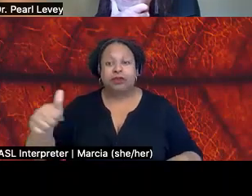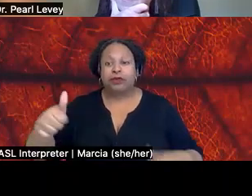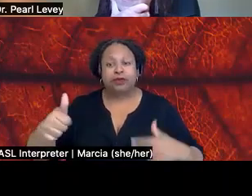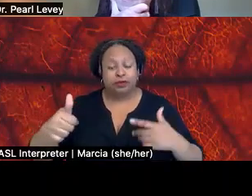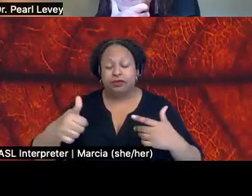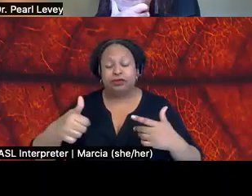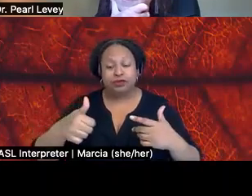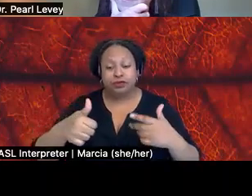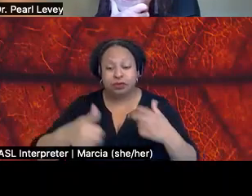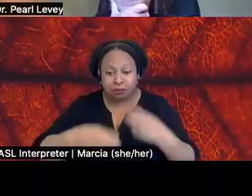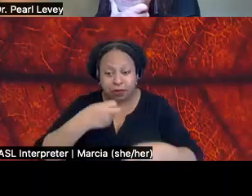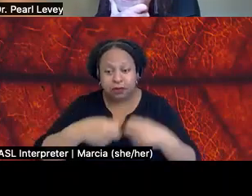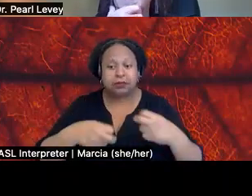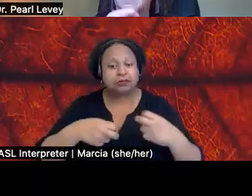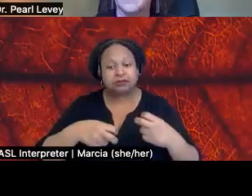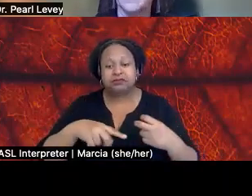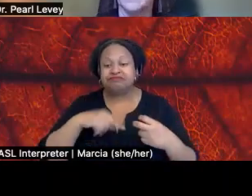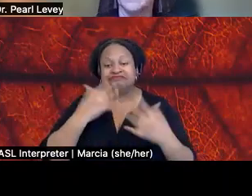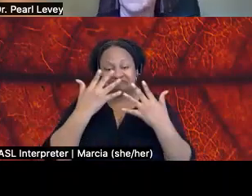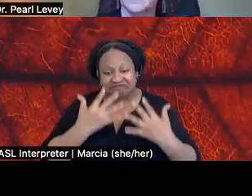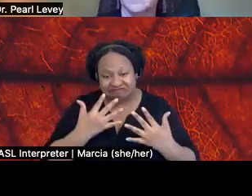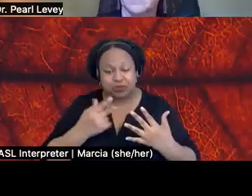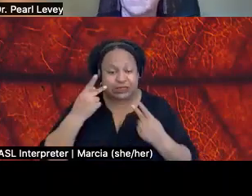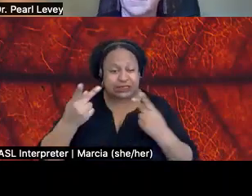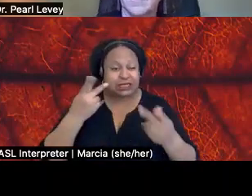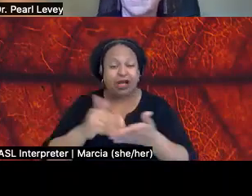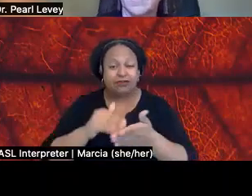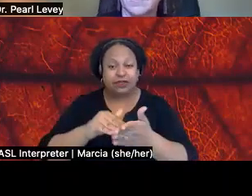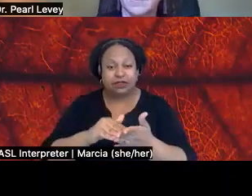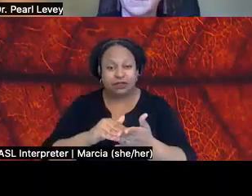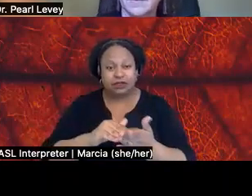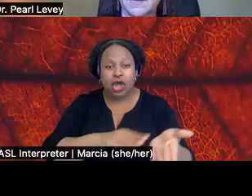this is where the importance of privacy and maintaining dignity and respect come into play.